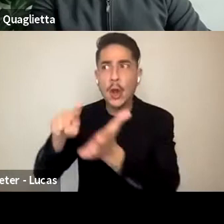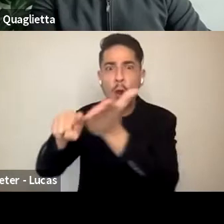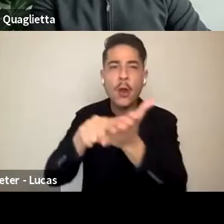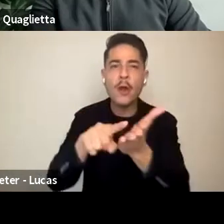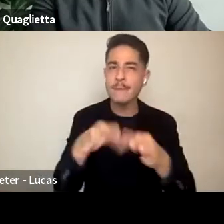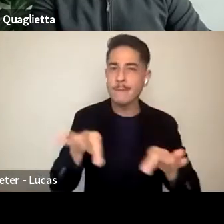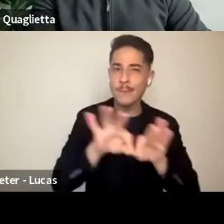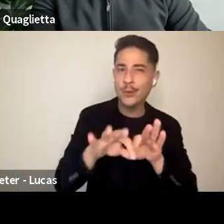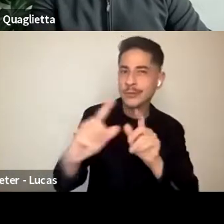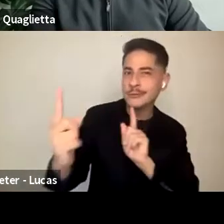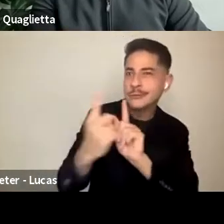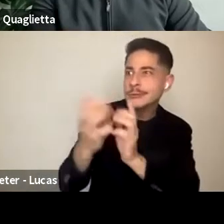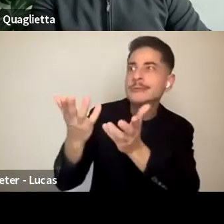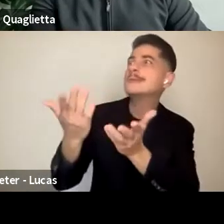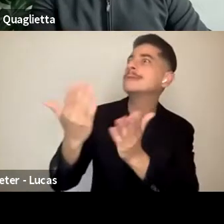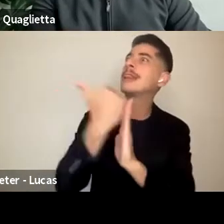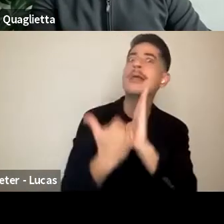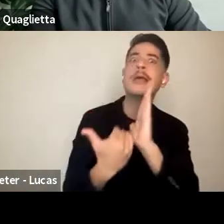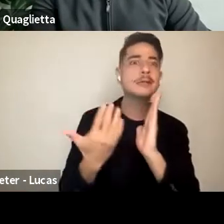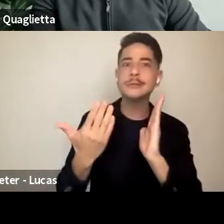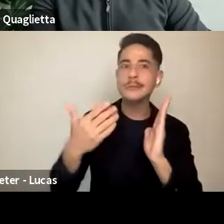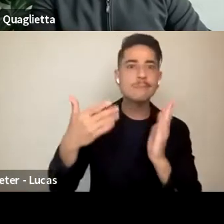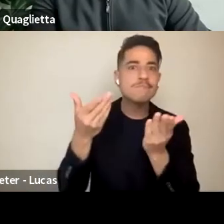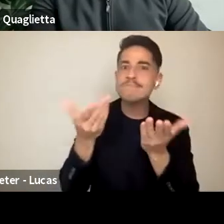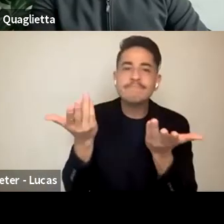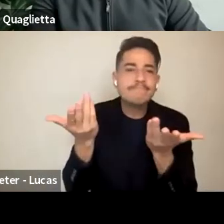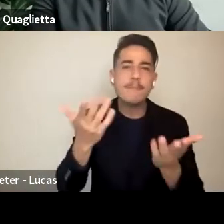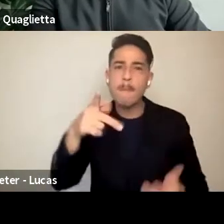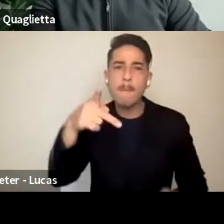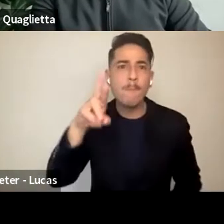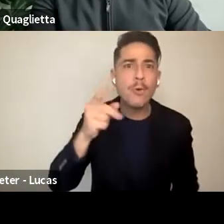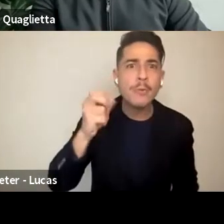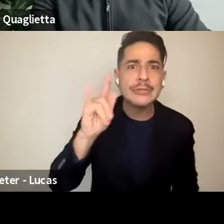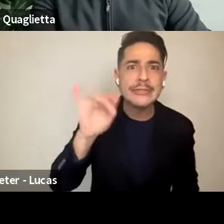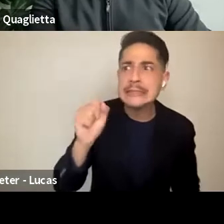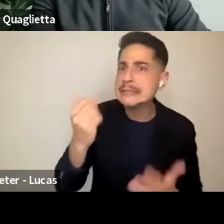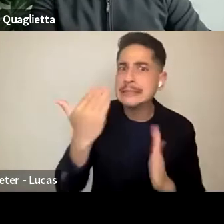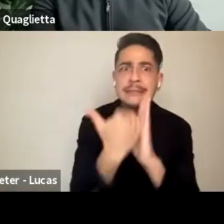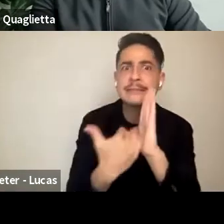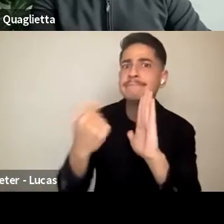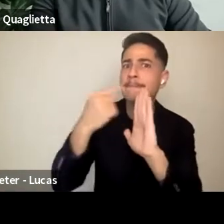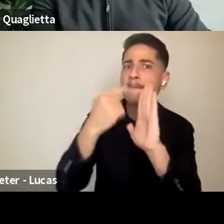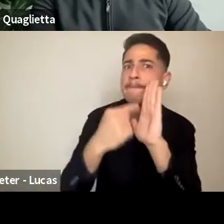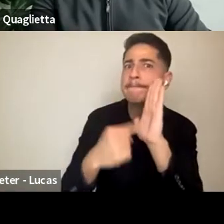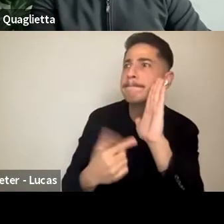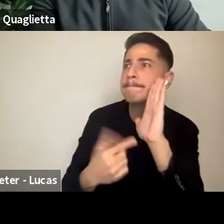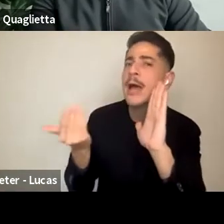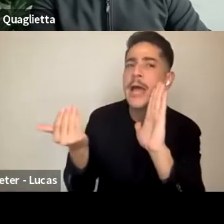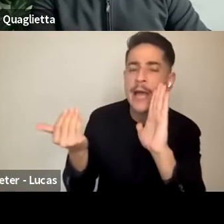Well, what's our list of properties? Right. That's true. Yes. What's the list of properties you give the business goals?